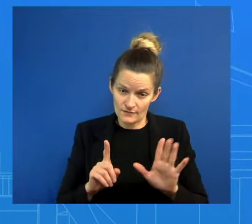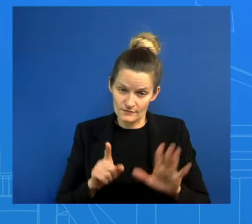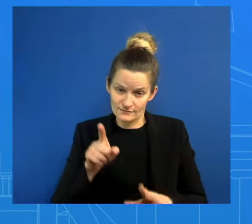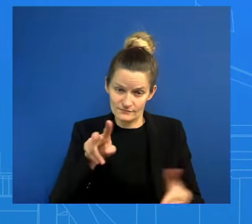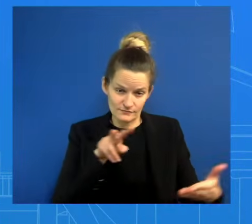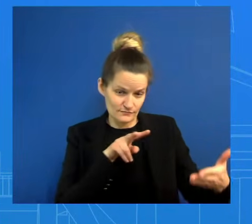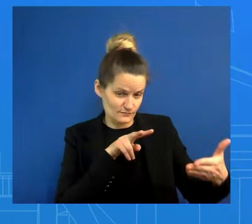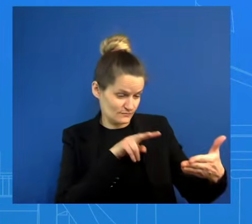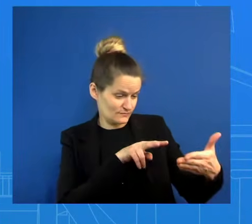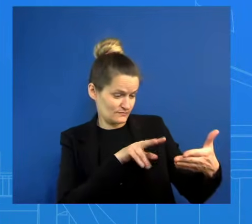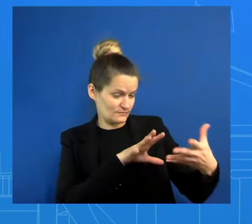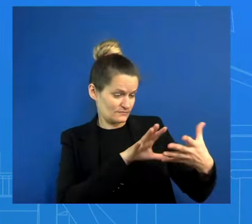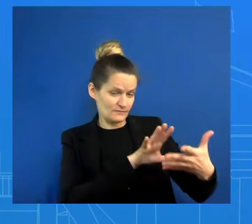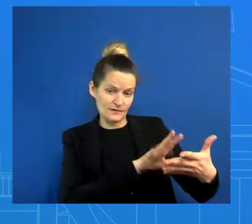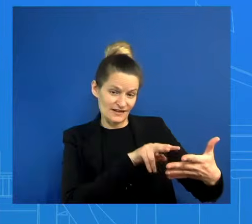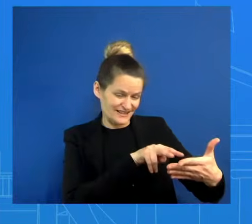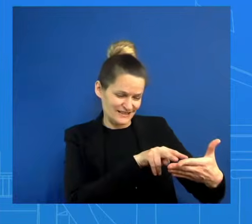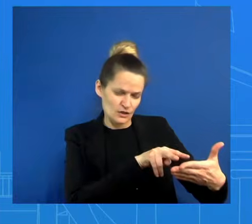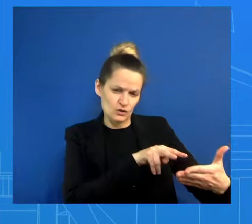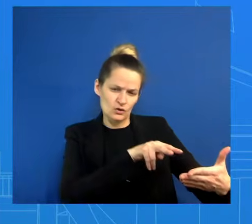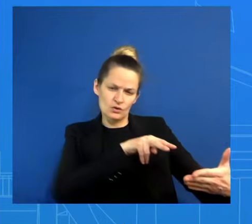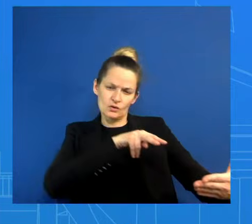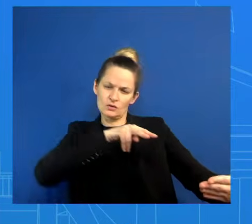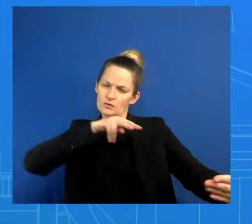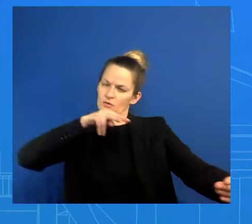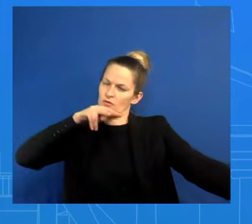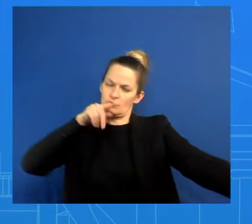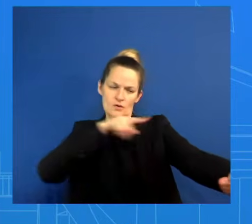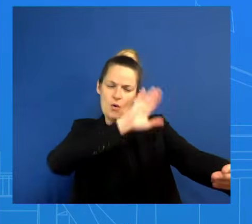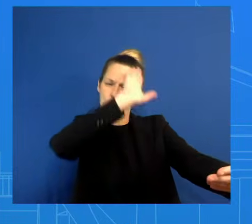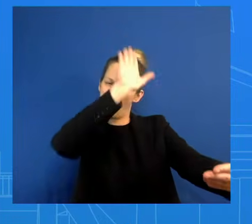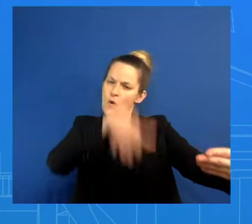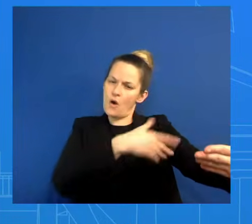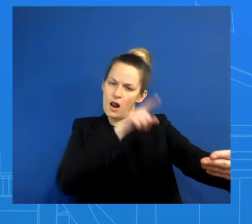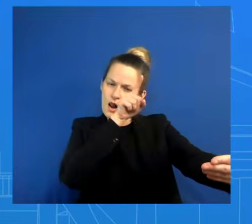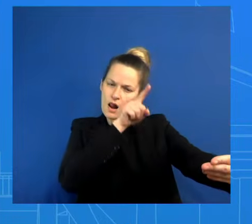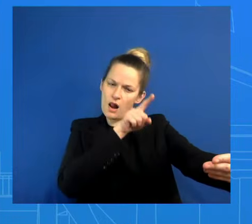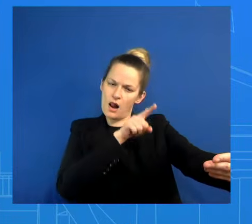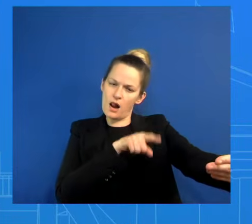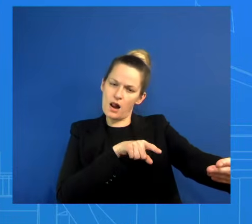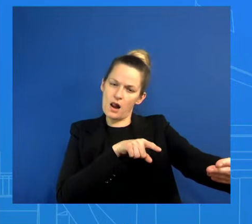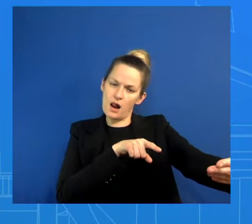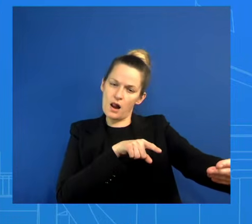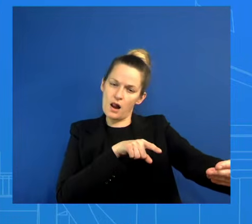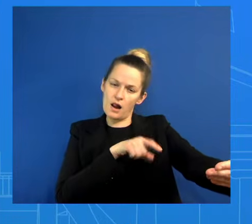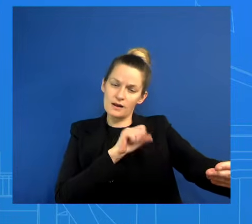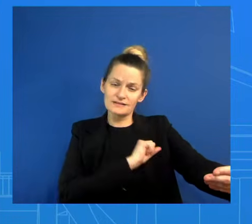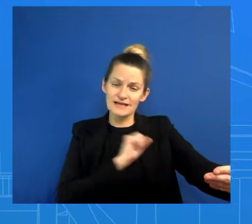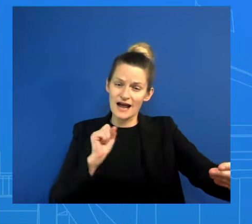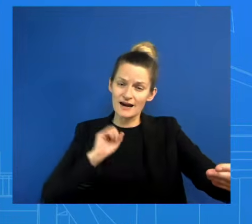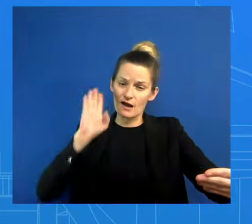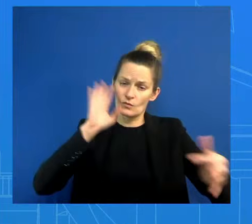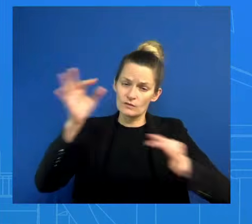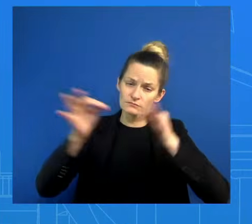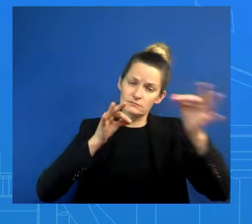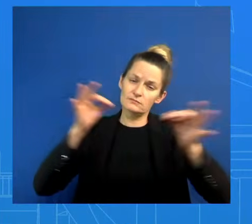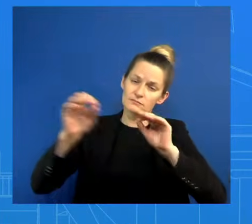And -- but we're also going to be very vocal, as we have been, on what happened and occurred with the vaccine mandate in the NDAA.